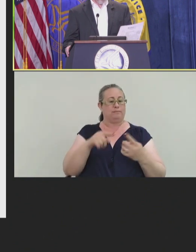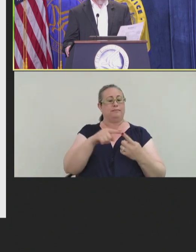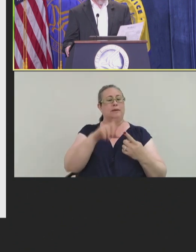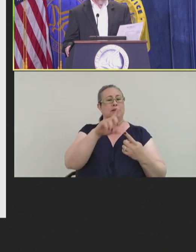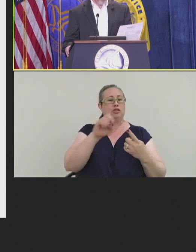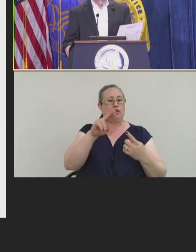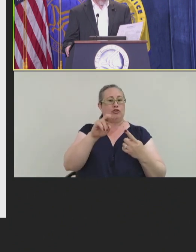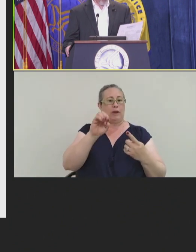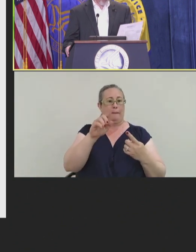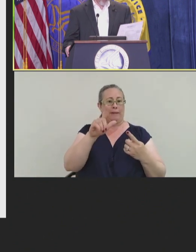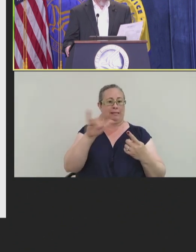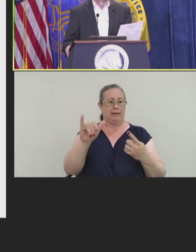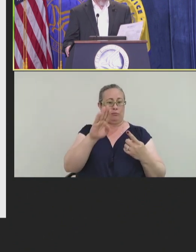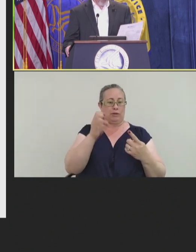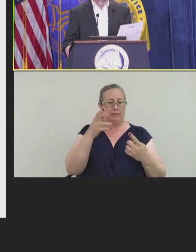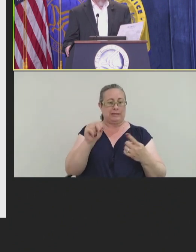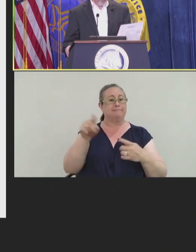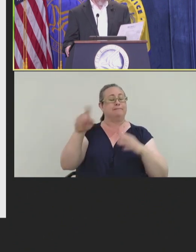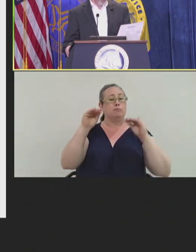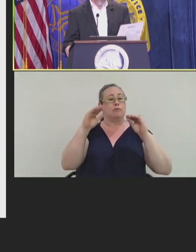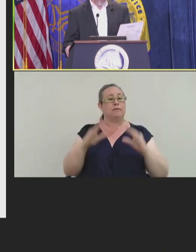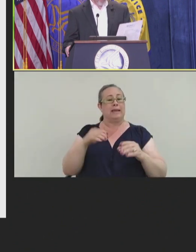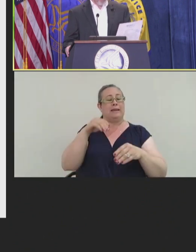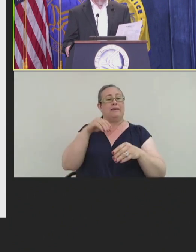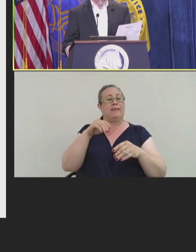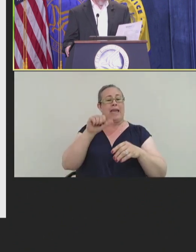who's a professor in the Department of Anthropology and the associate